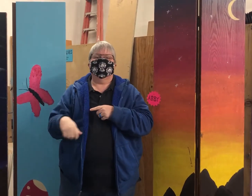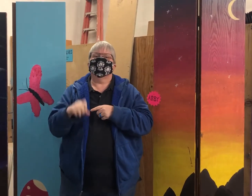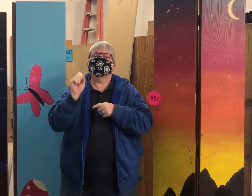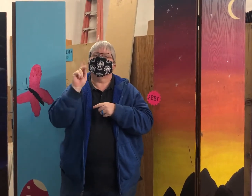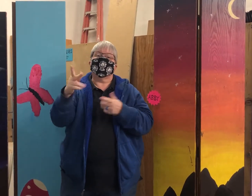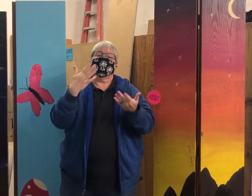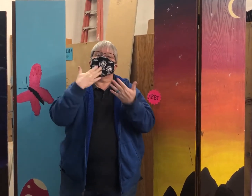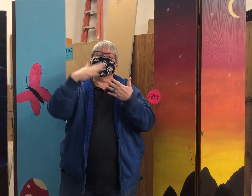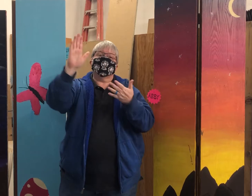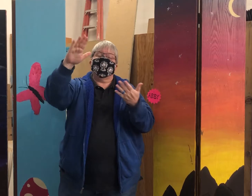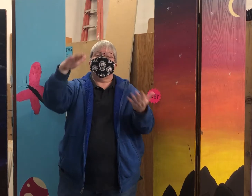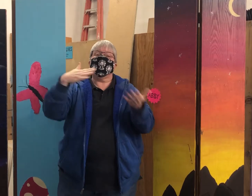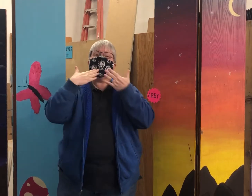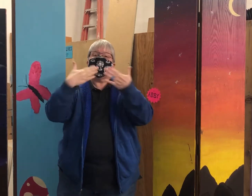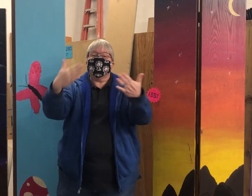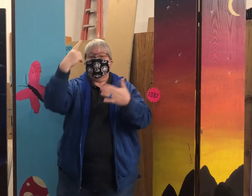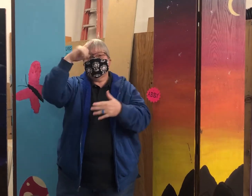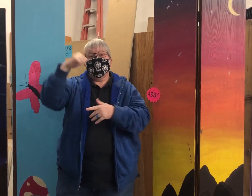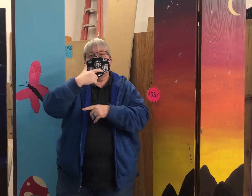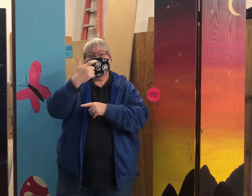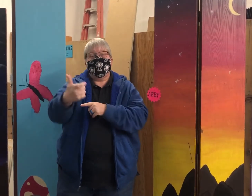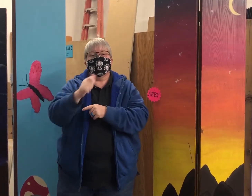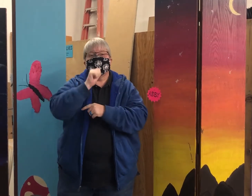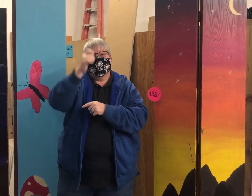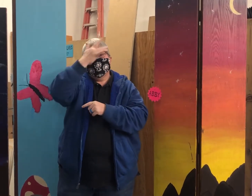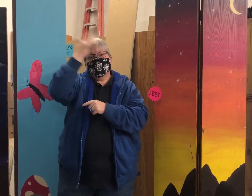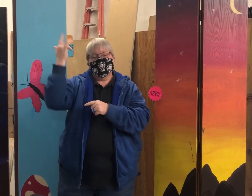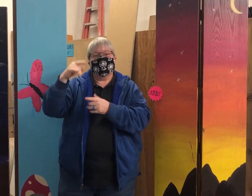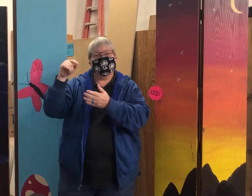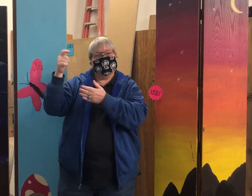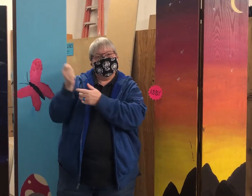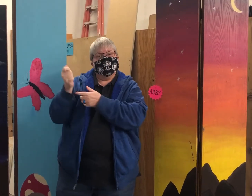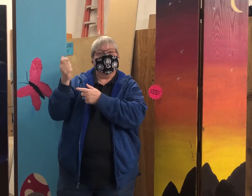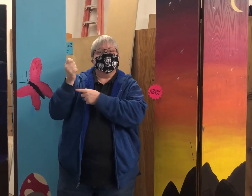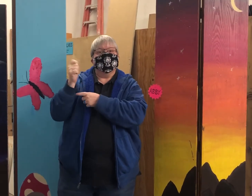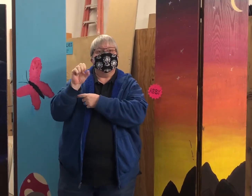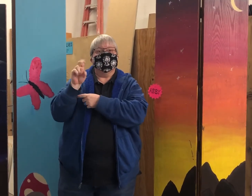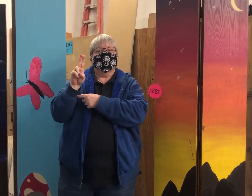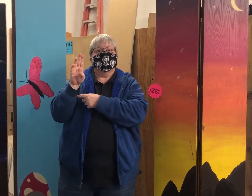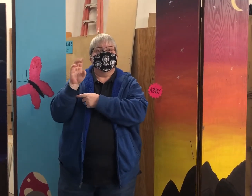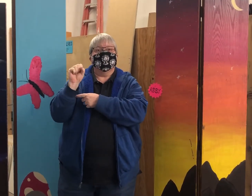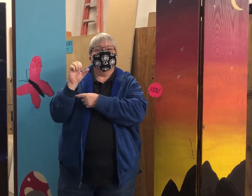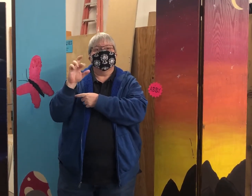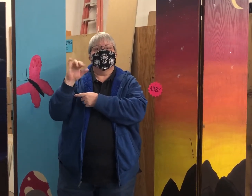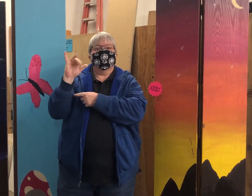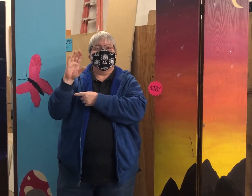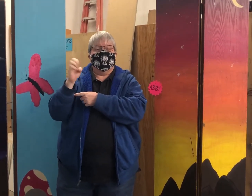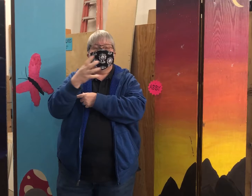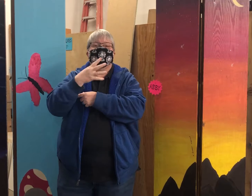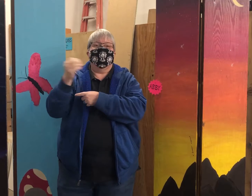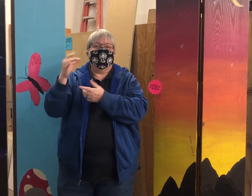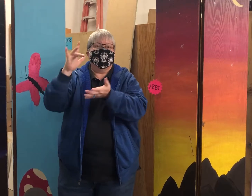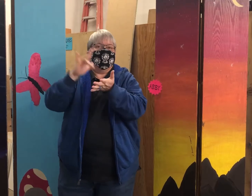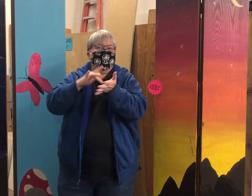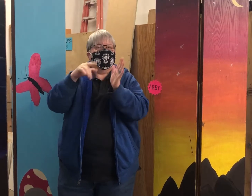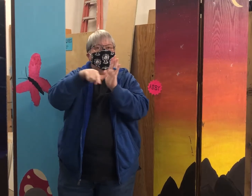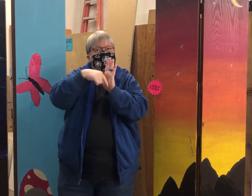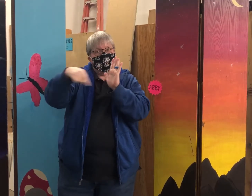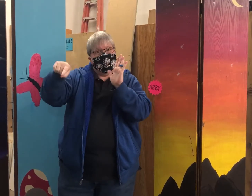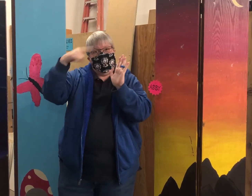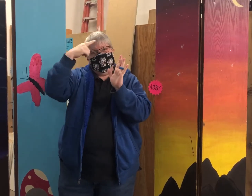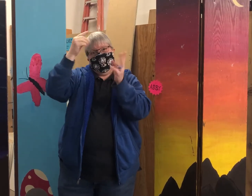Okay well bye. Thanks for watching, and don't forget to click subscribe, and to click the bell to get notifications.